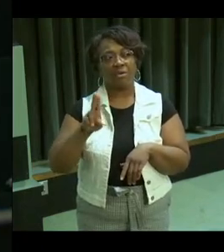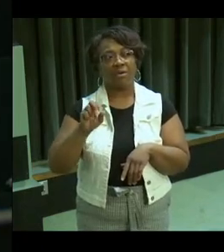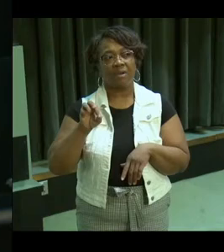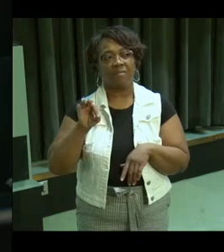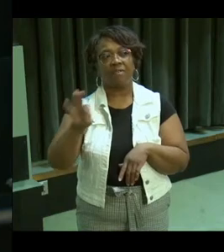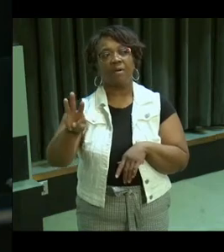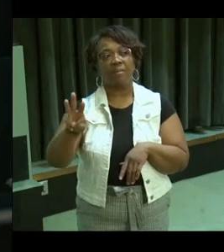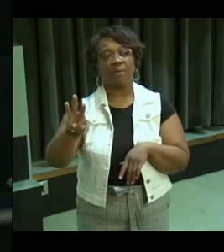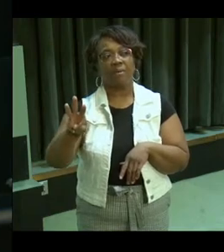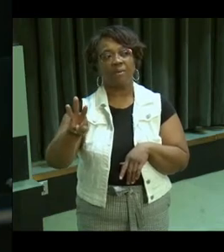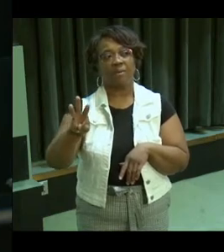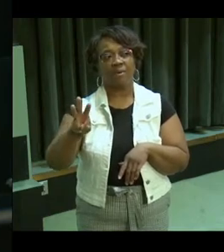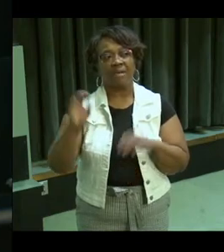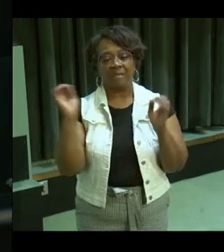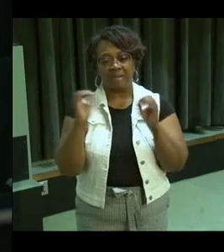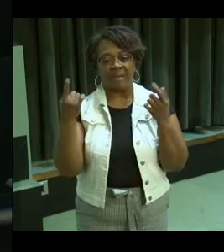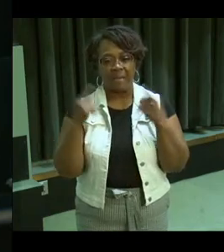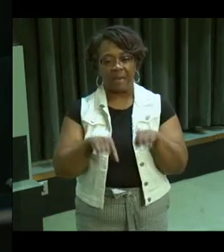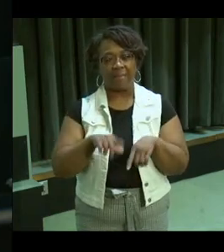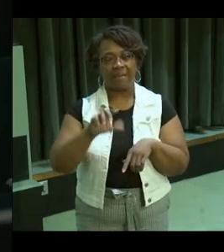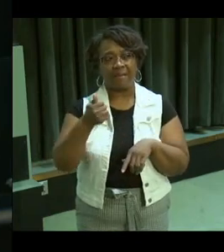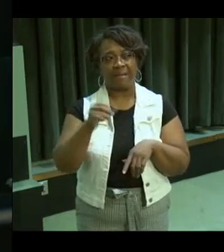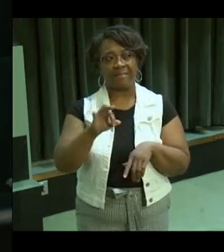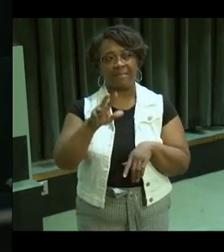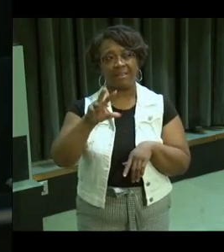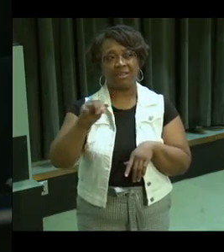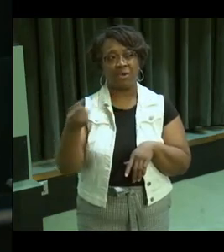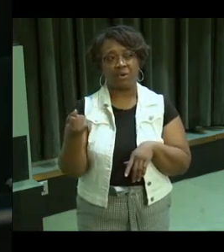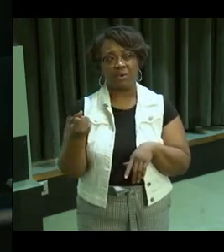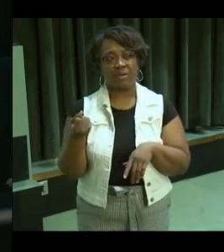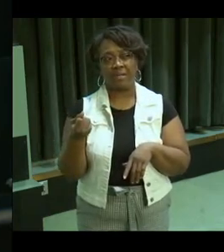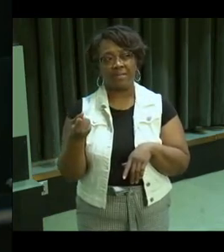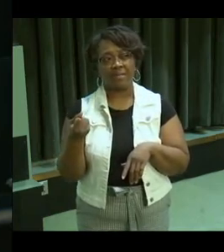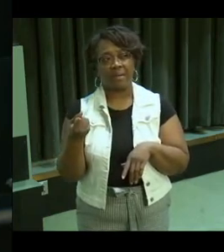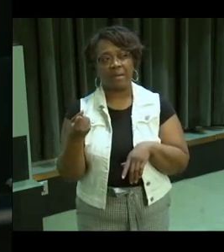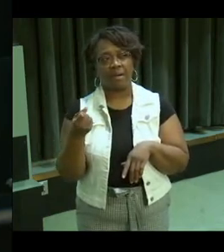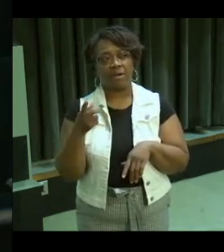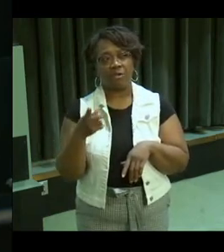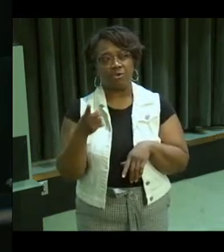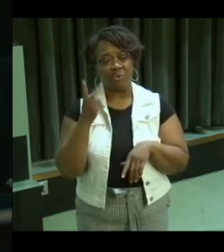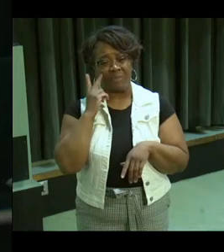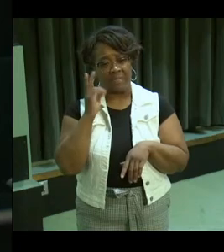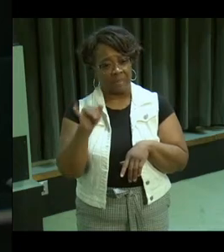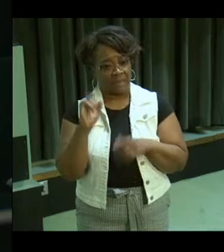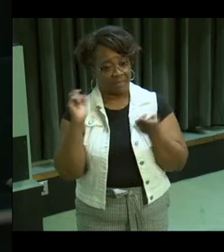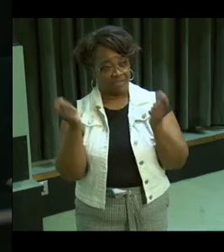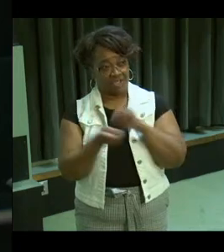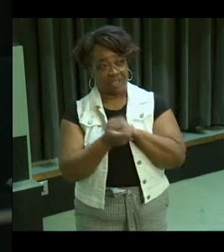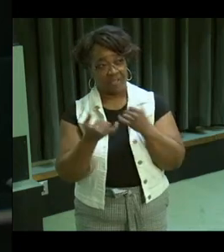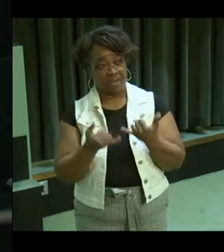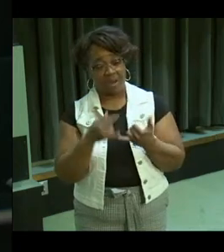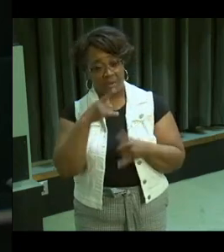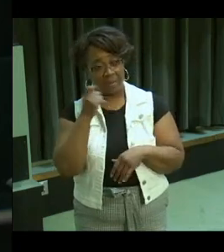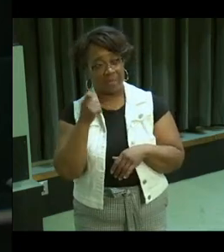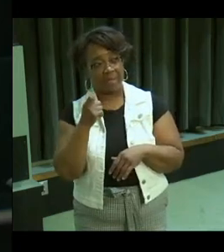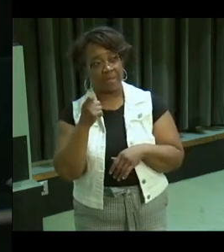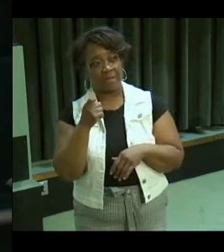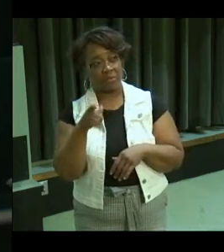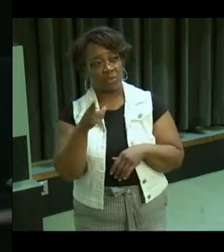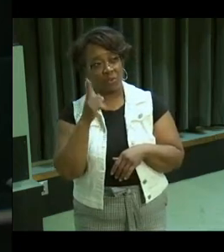that nothing of the sort that